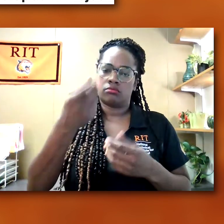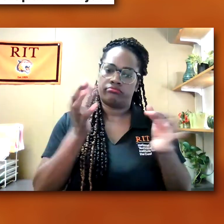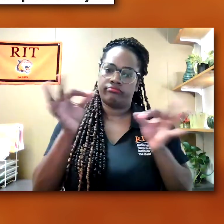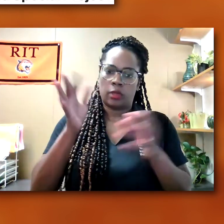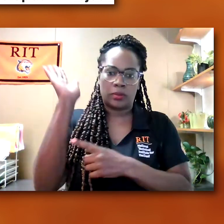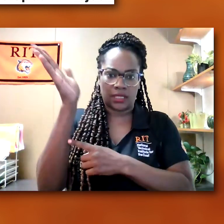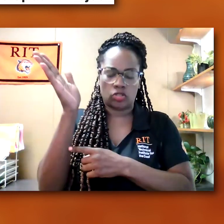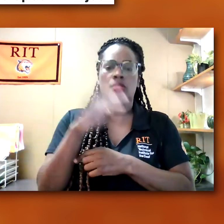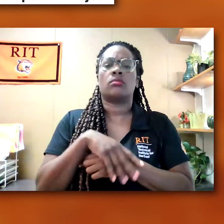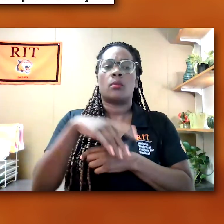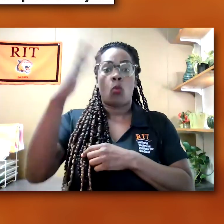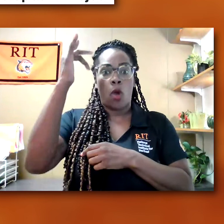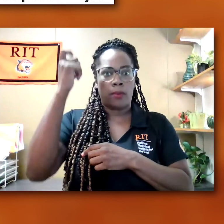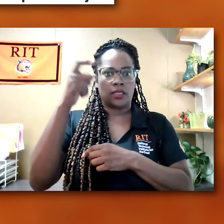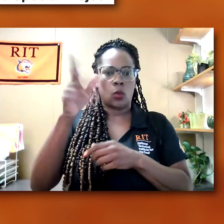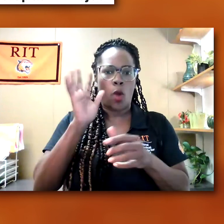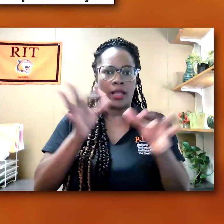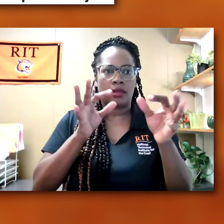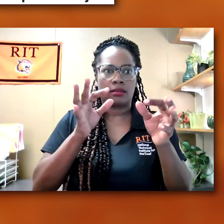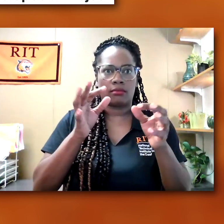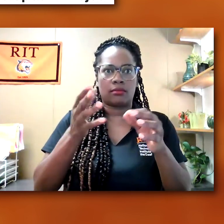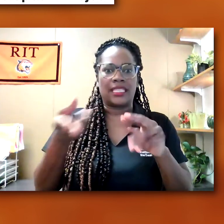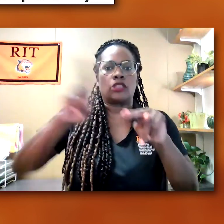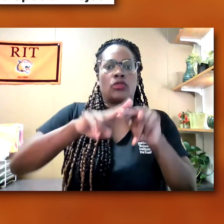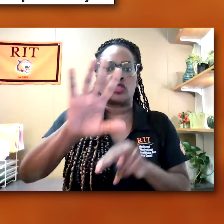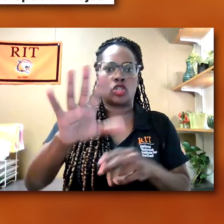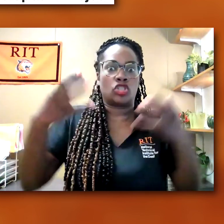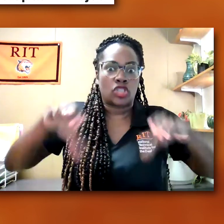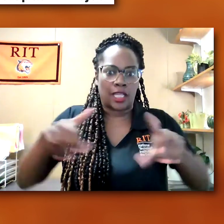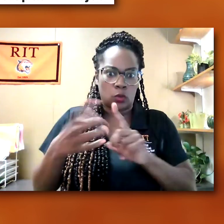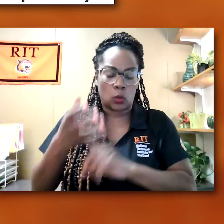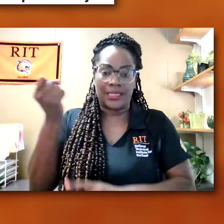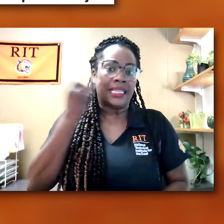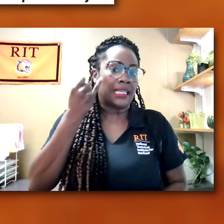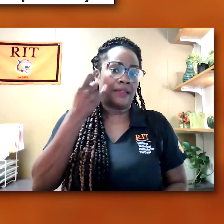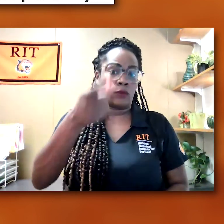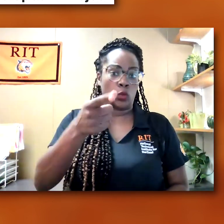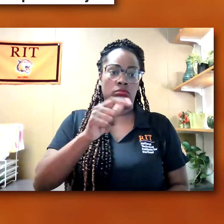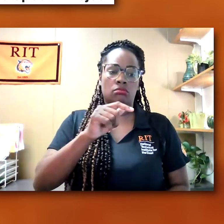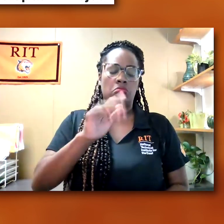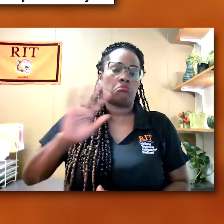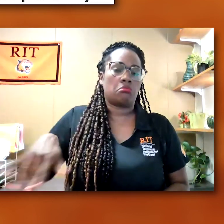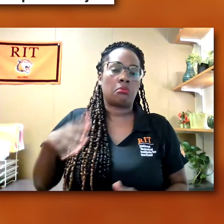I would prefer if people did the explanations during the video, at the beginning of the video,